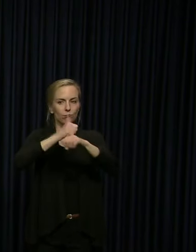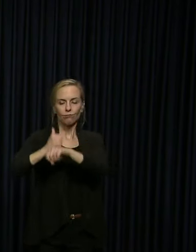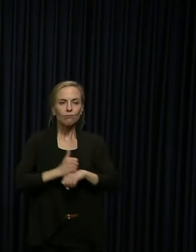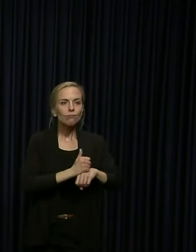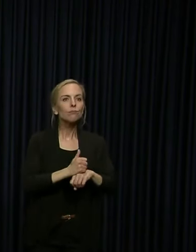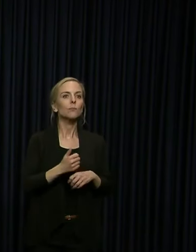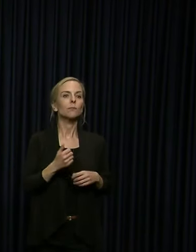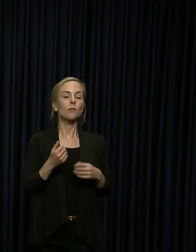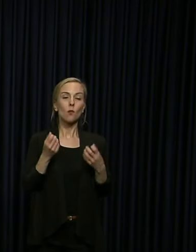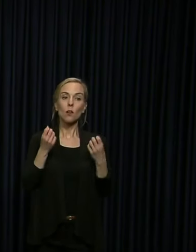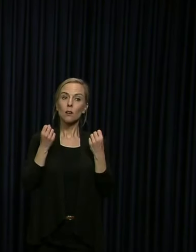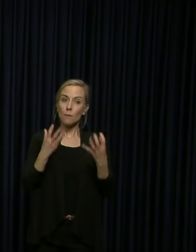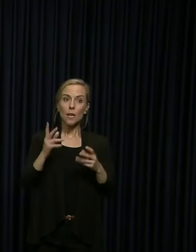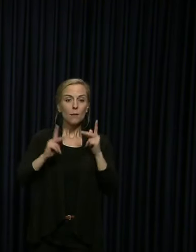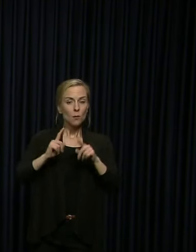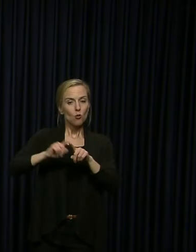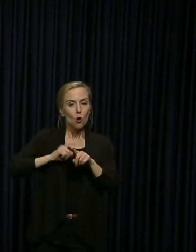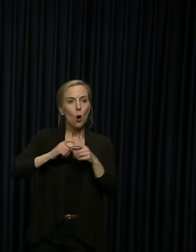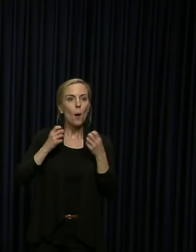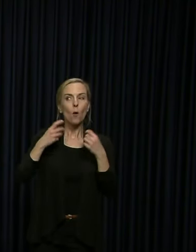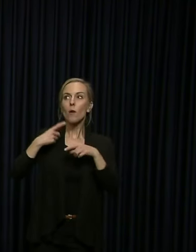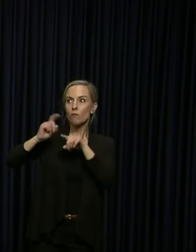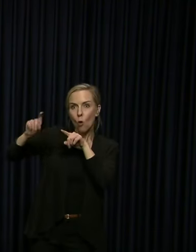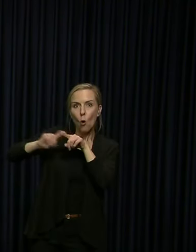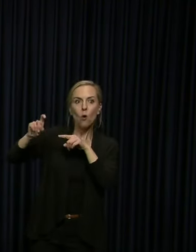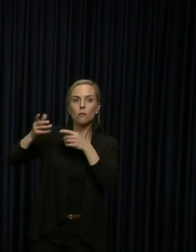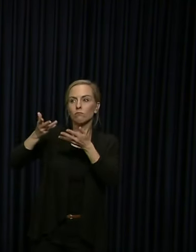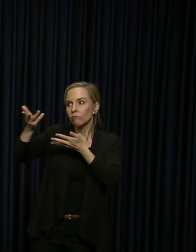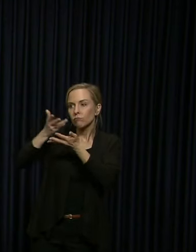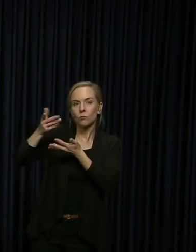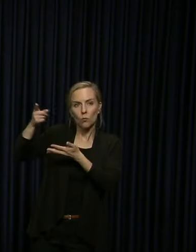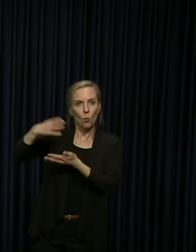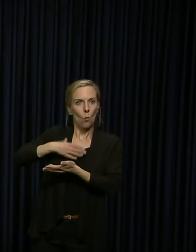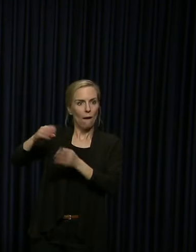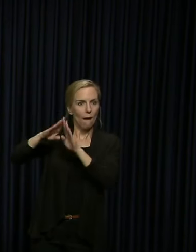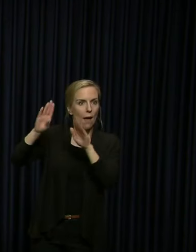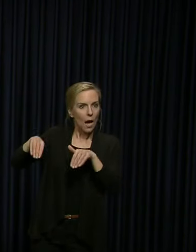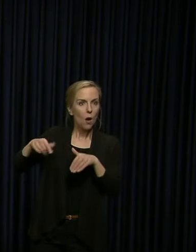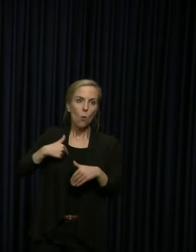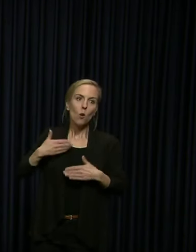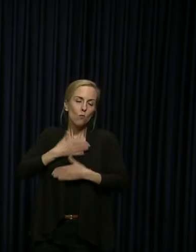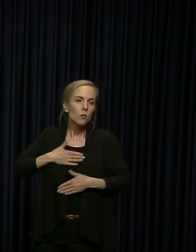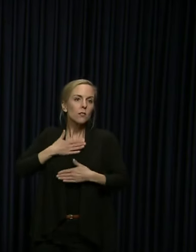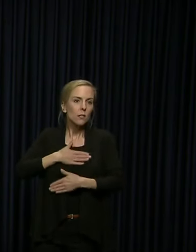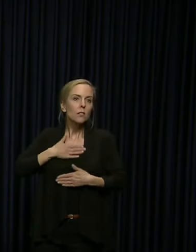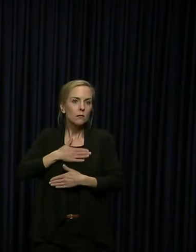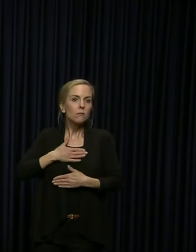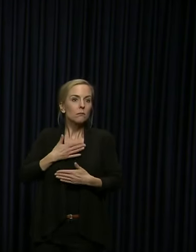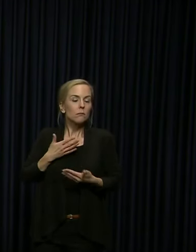ARE STILL HOLDING GATHERINGS IN HOUSES OF WORSHIP, WHAT WE'VE SAID IS WHAT'S THE DIFFERENCE BETWEEN THAT AND GOING TO A